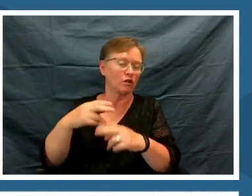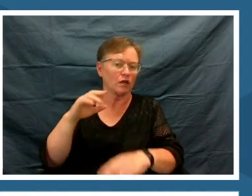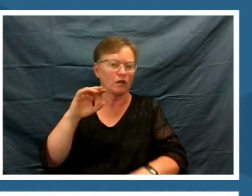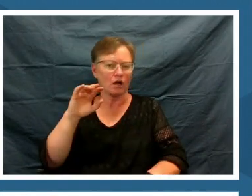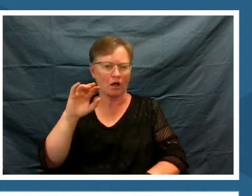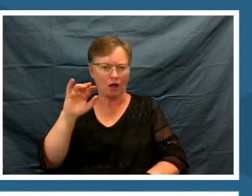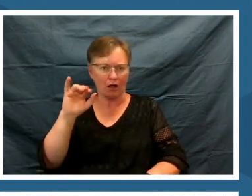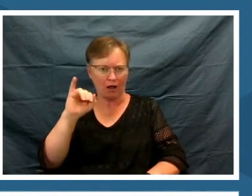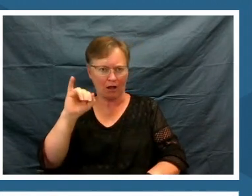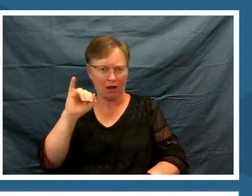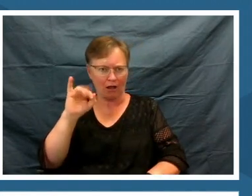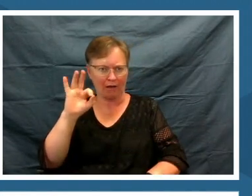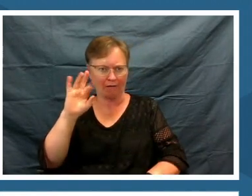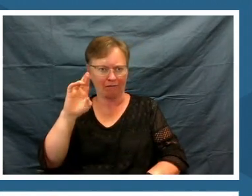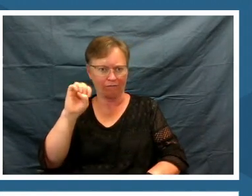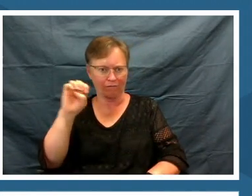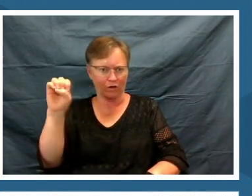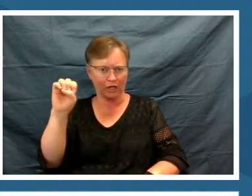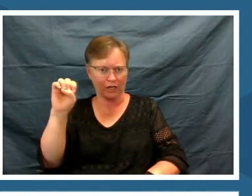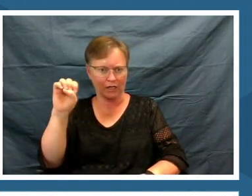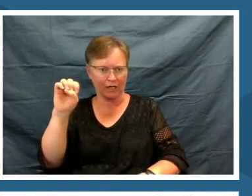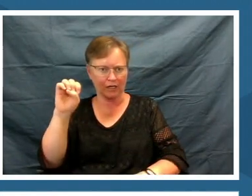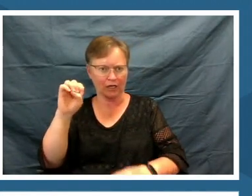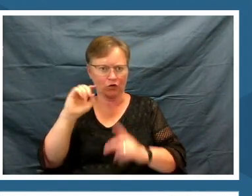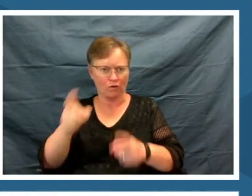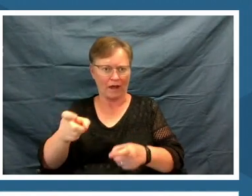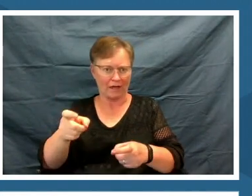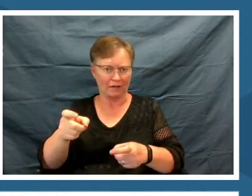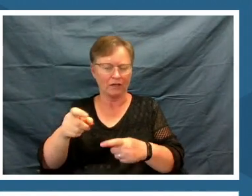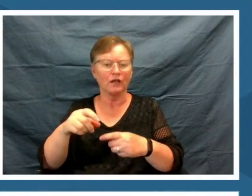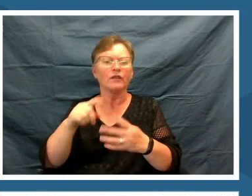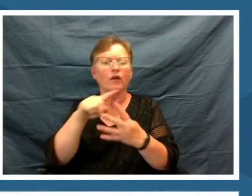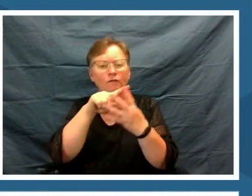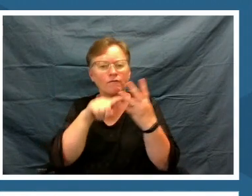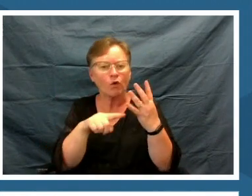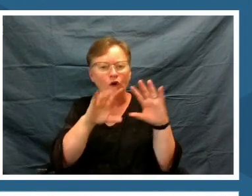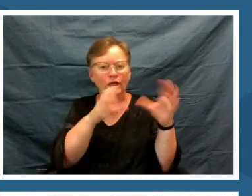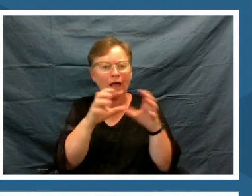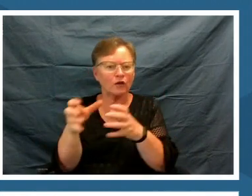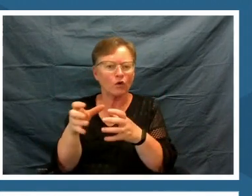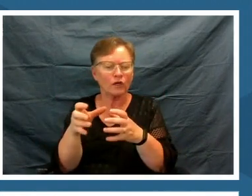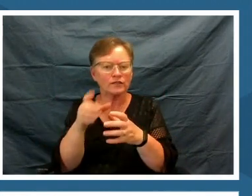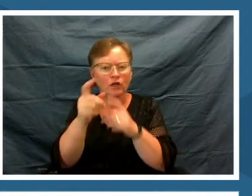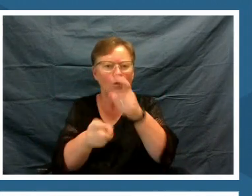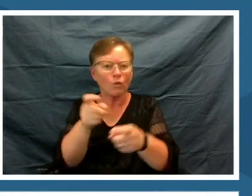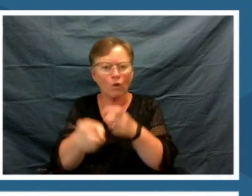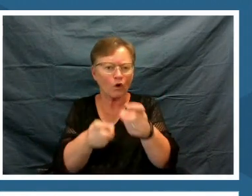there are three categories or grants that are awarded each